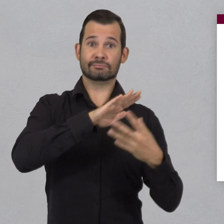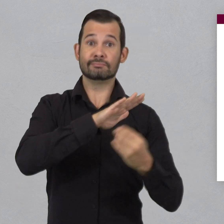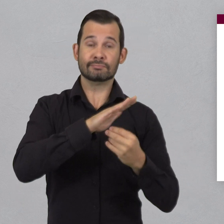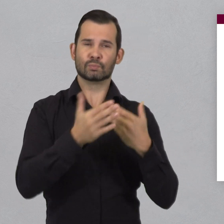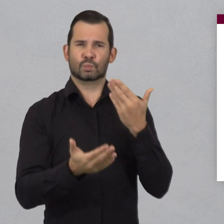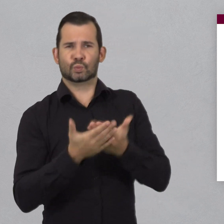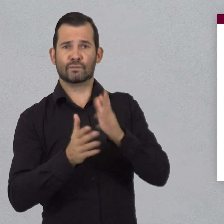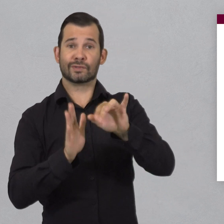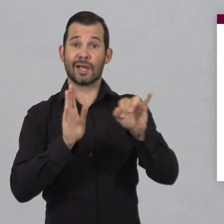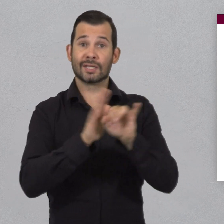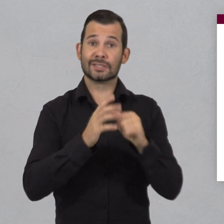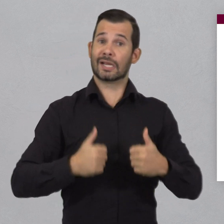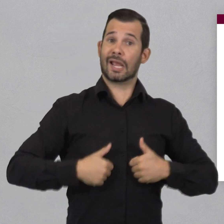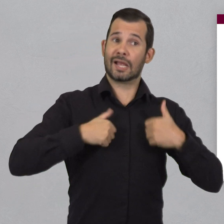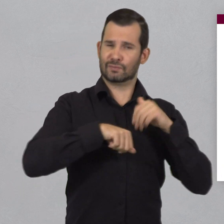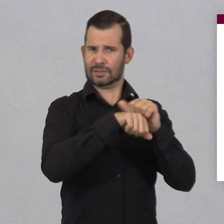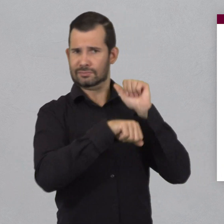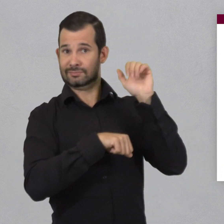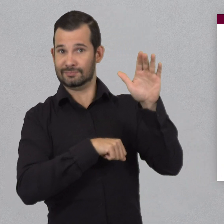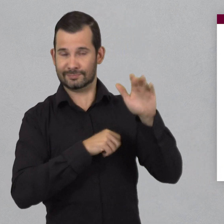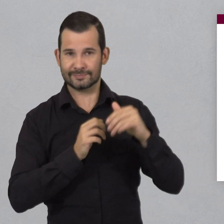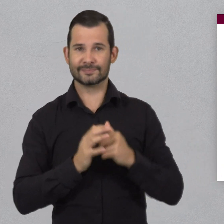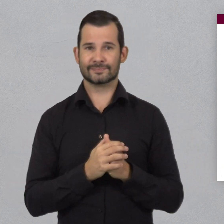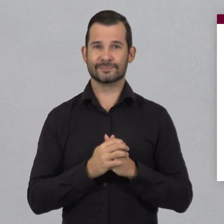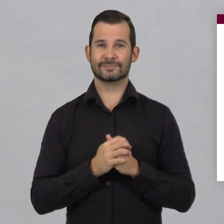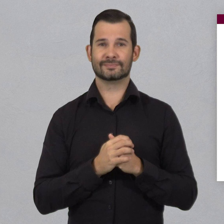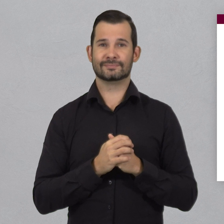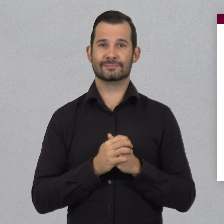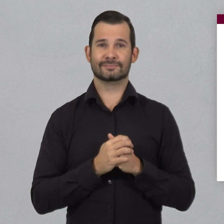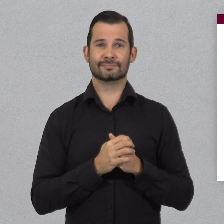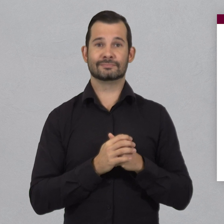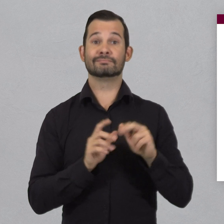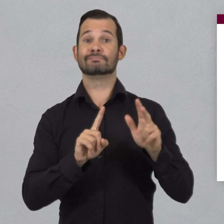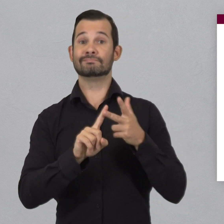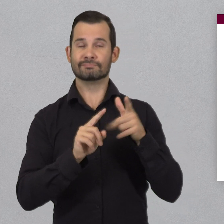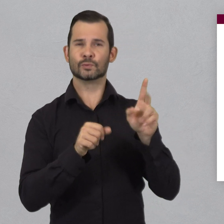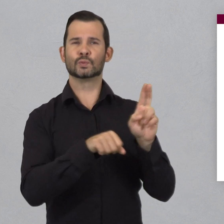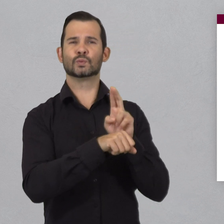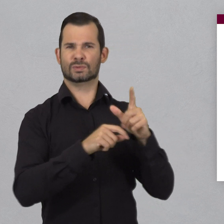your identity and address. 3. Use the secure Online